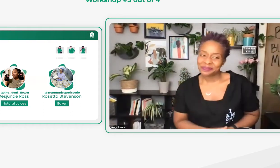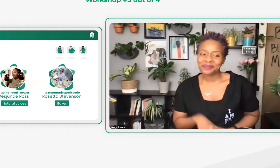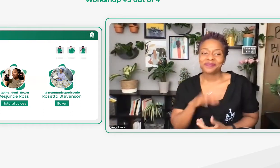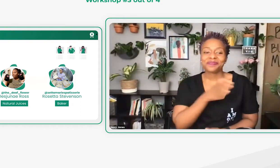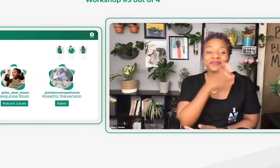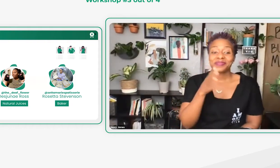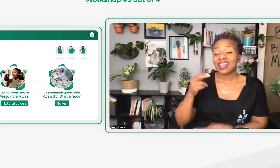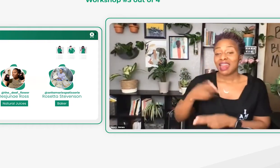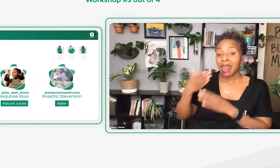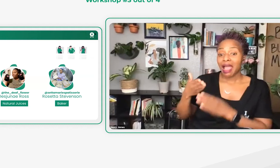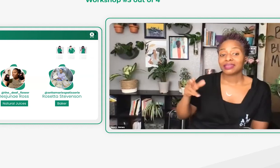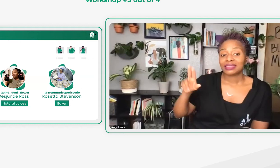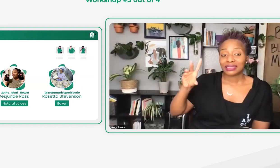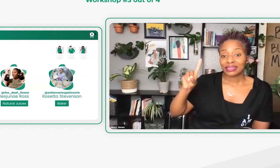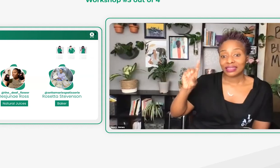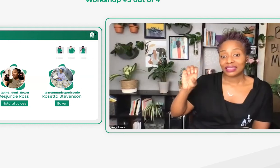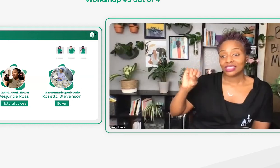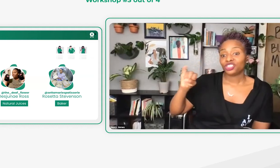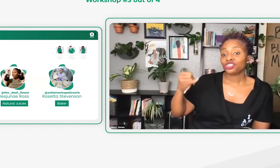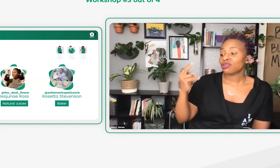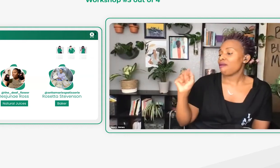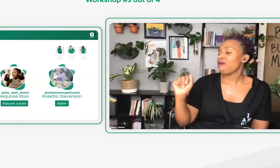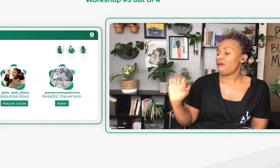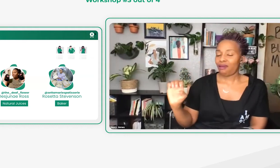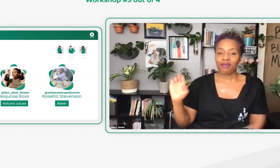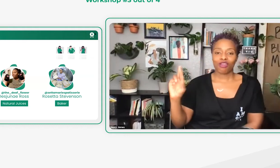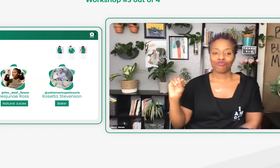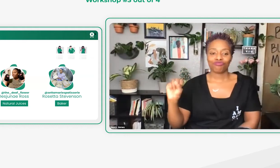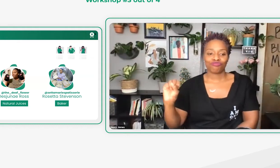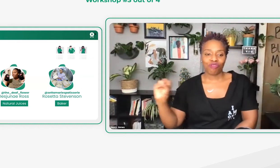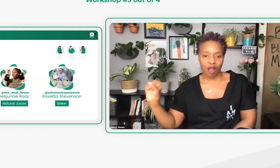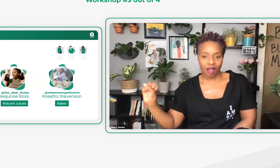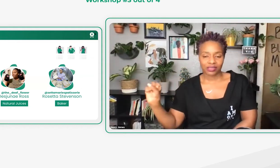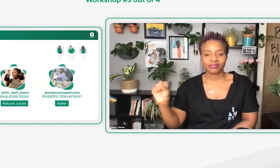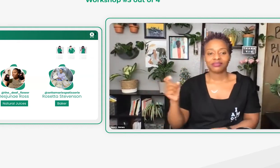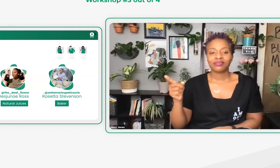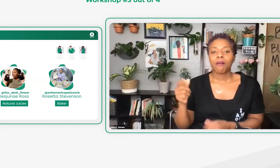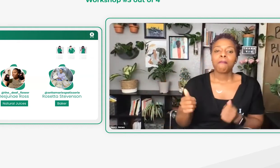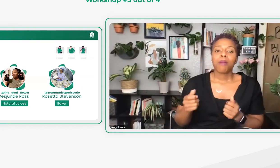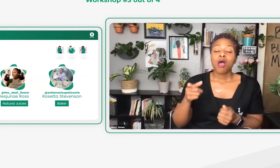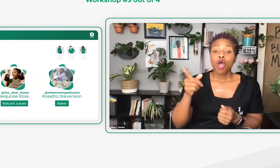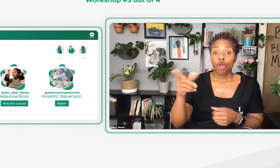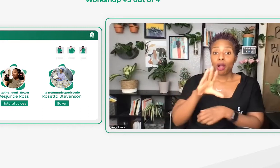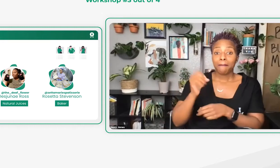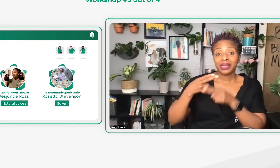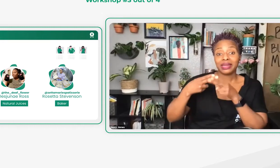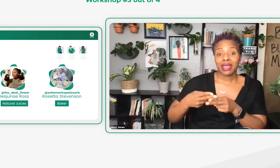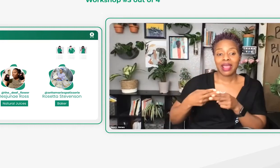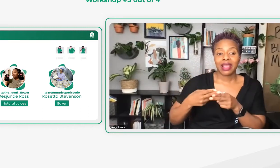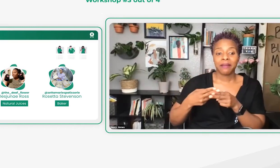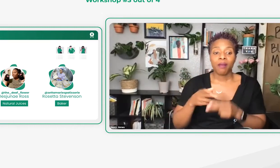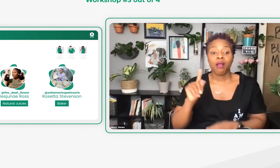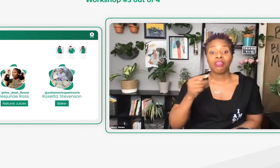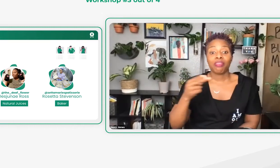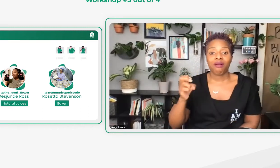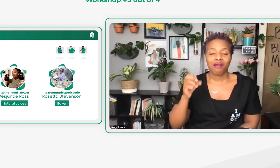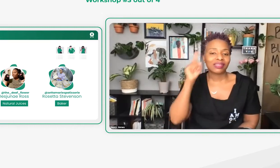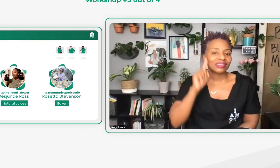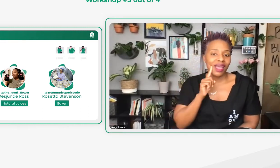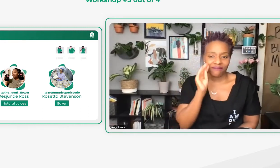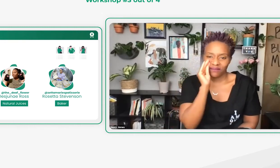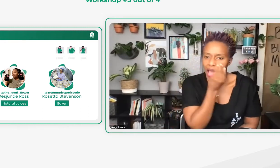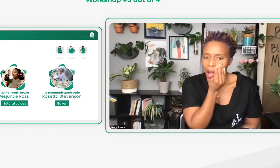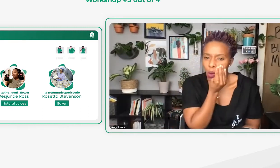This is her company. The next is Desjunae Ross, and the name of her company is the